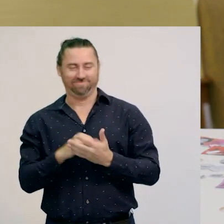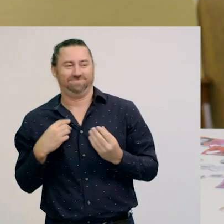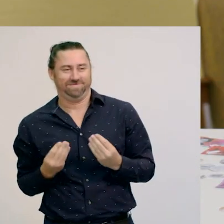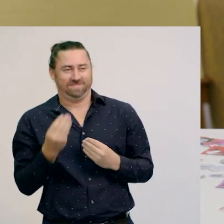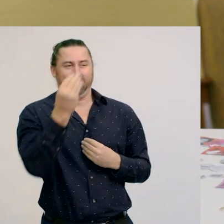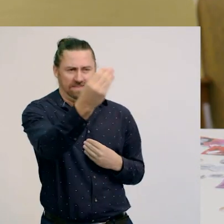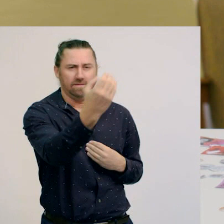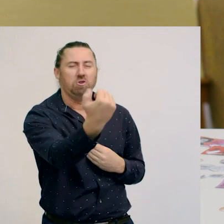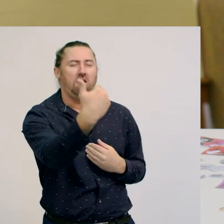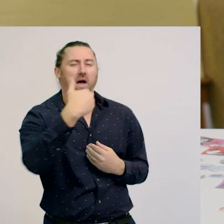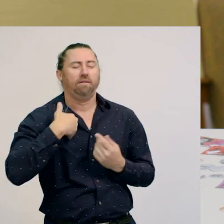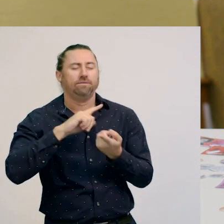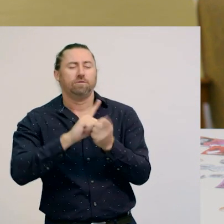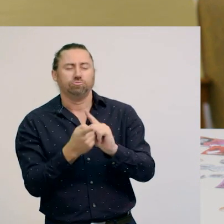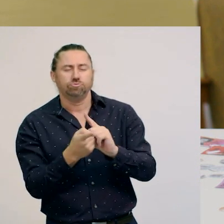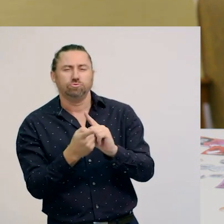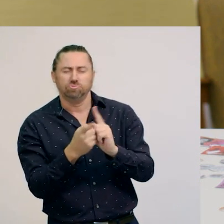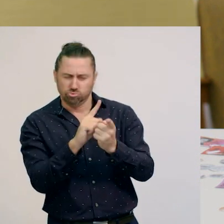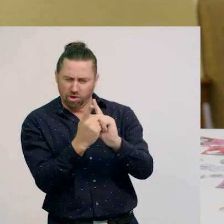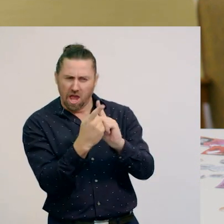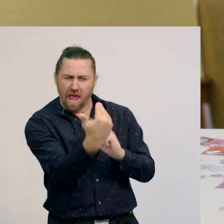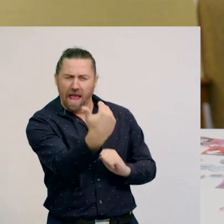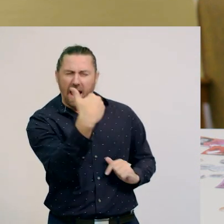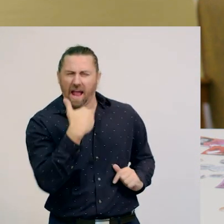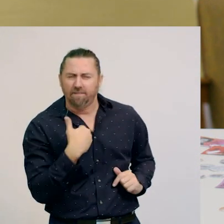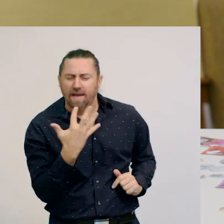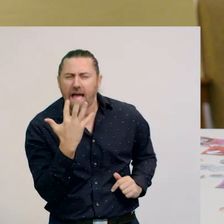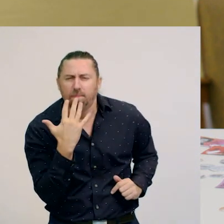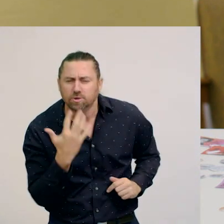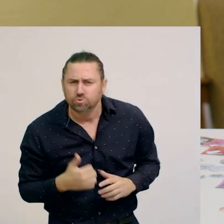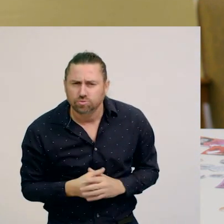I should get change. How much change do you think I will get?